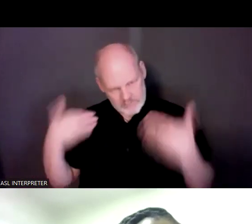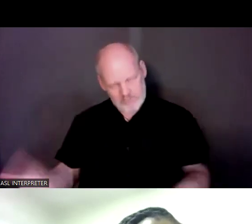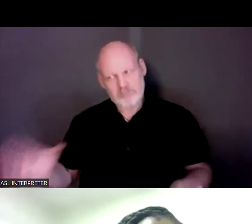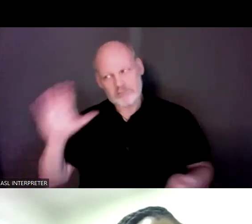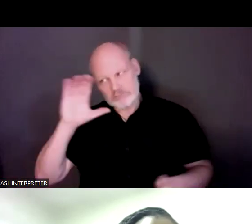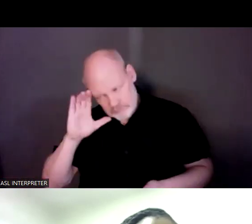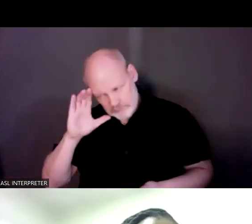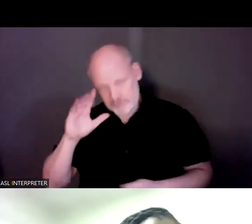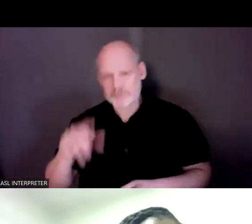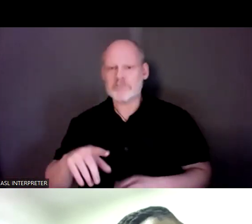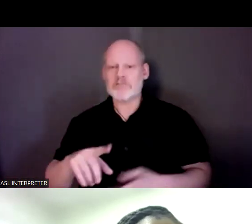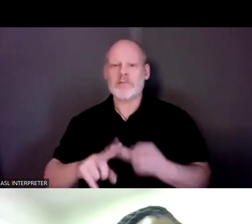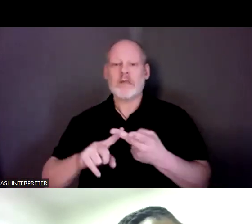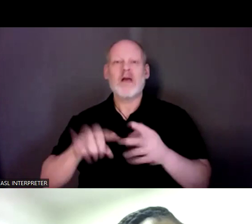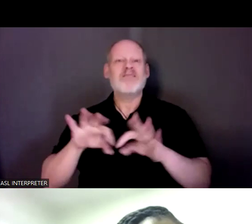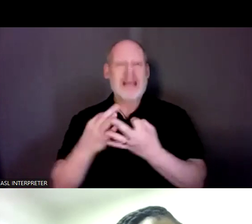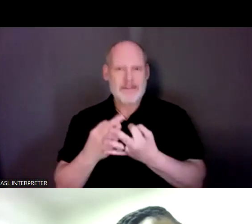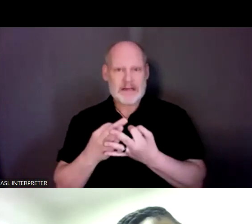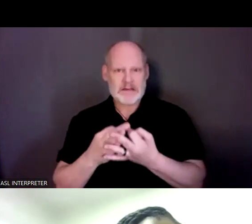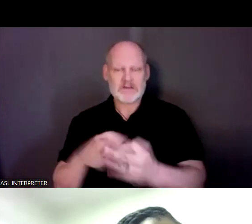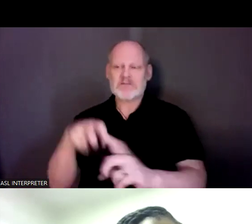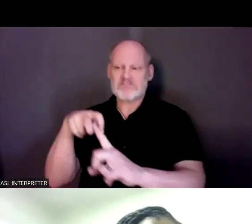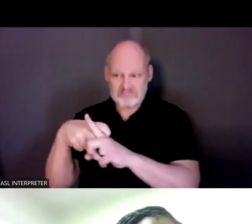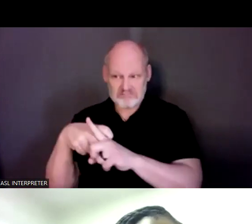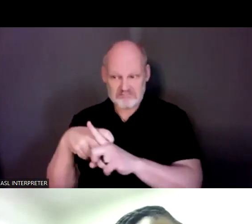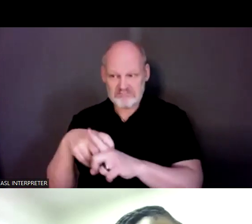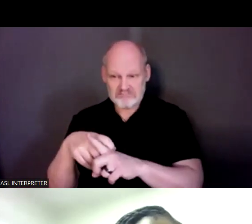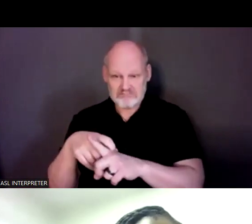families and tapping into our Scholars has been the biggest piece for us because